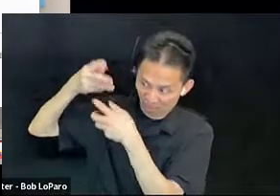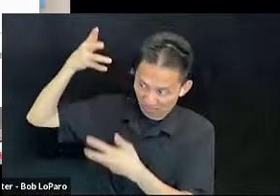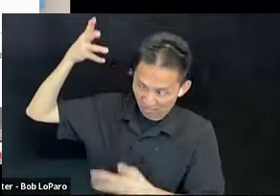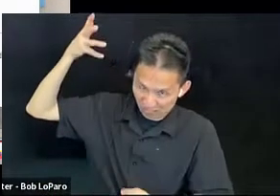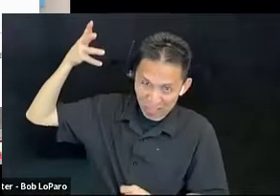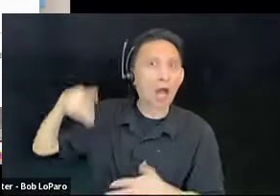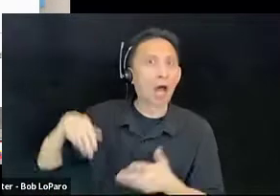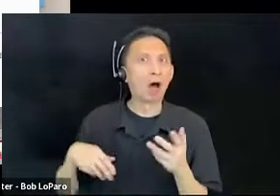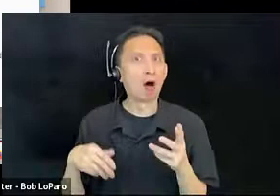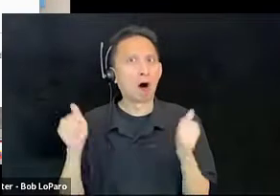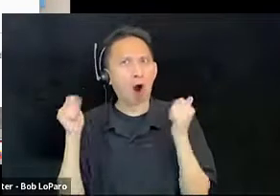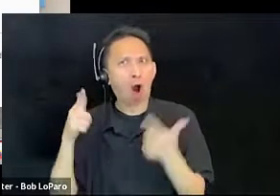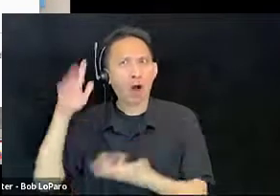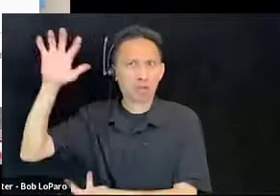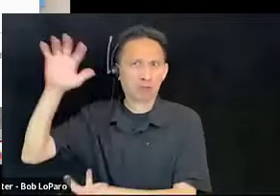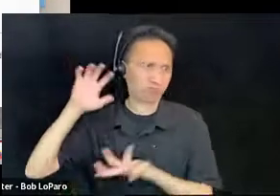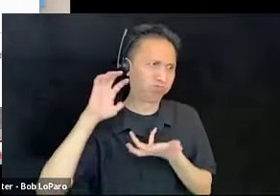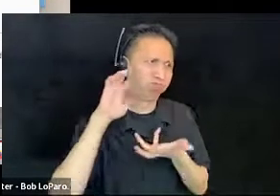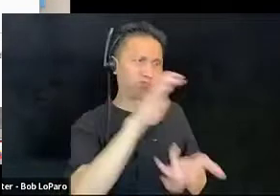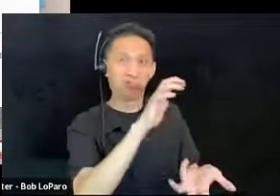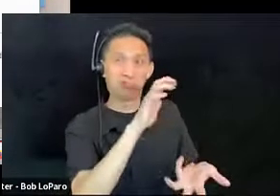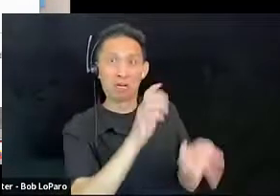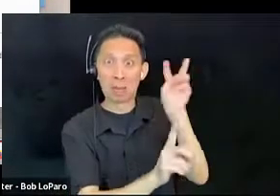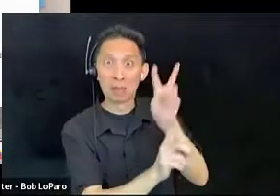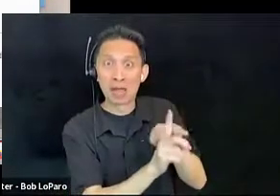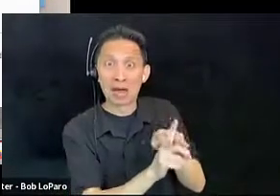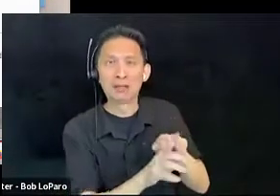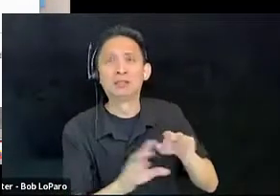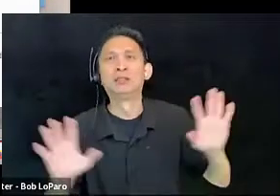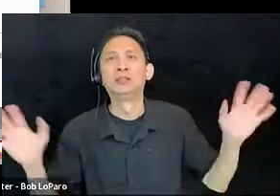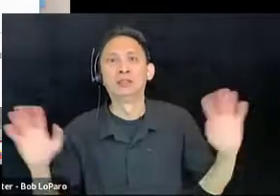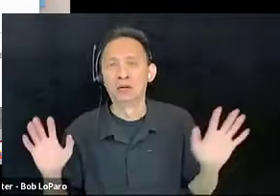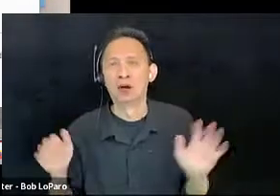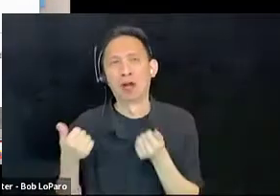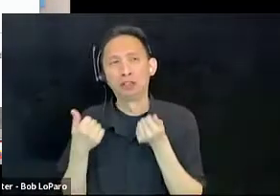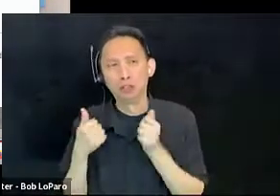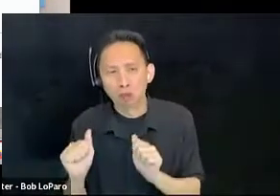that you should be thinking about. And now let's check off which ones are critical for your child.